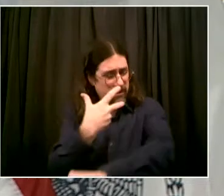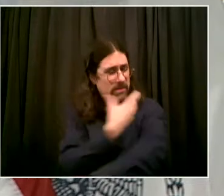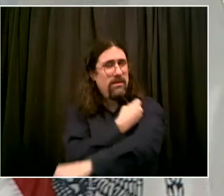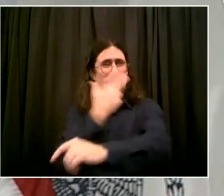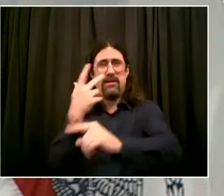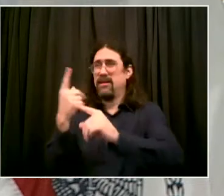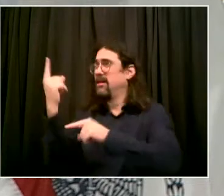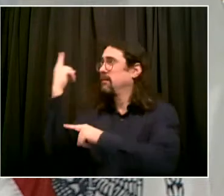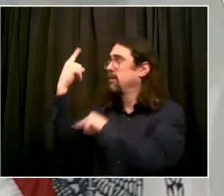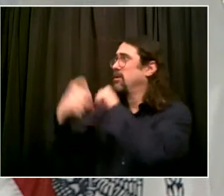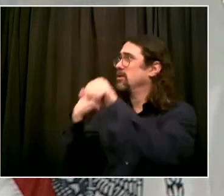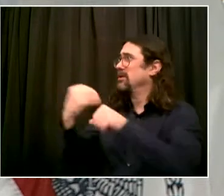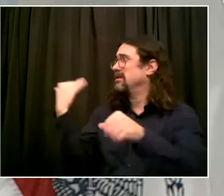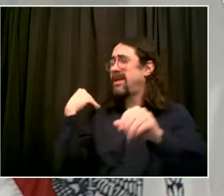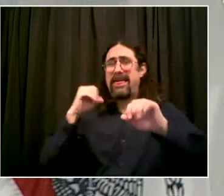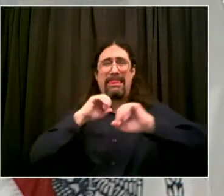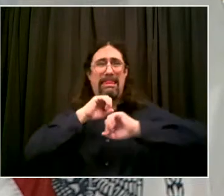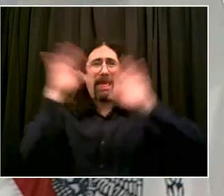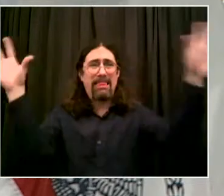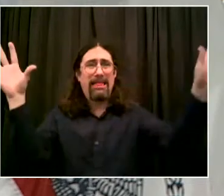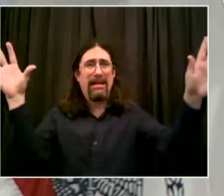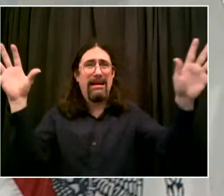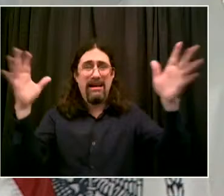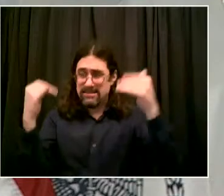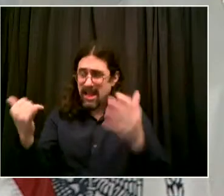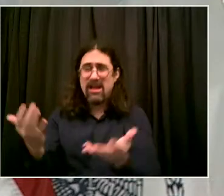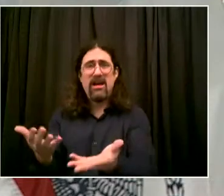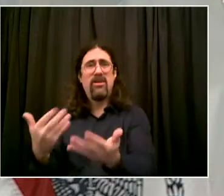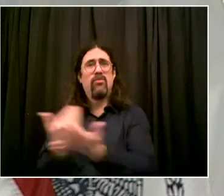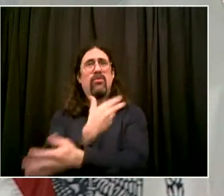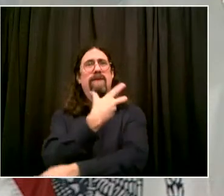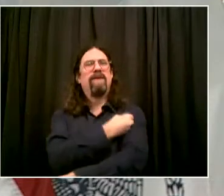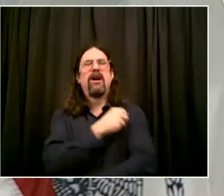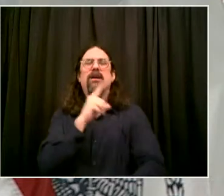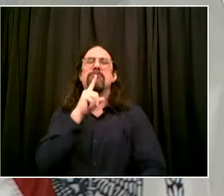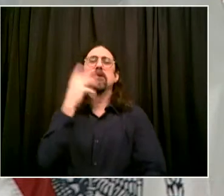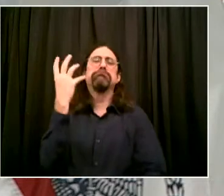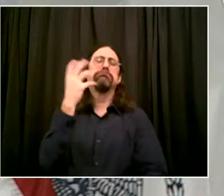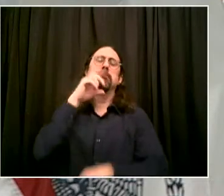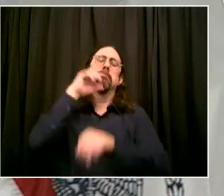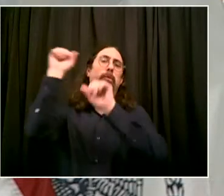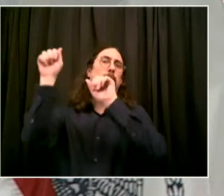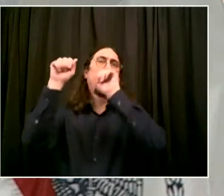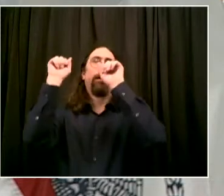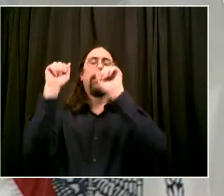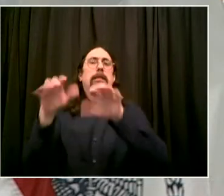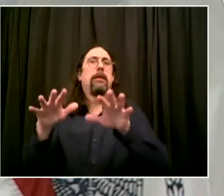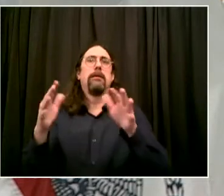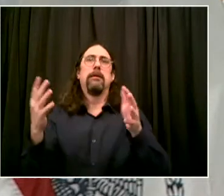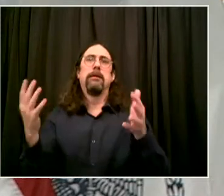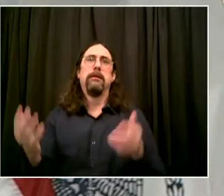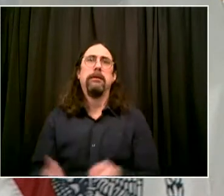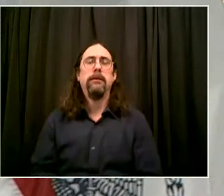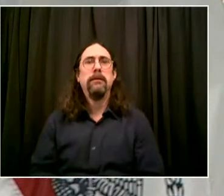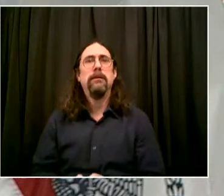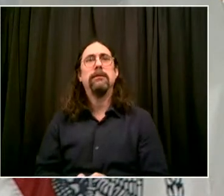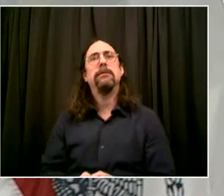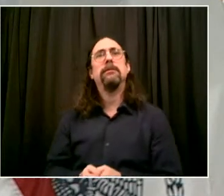DAY IS NOT A MINOR MATTER THAT IS STILL A GOOD THING, WE HAVE TO GO A LOT FASTER. BUT TO YOUR